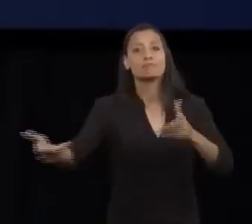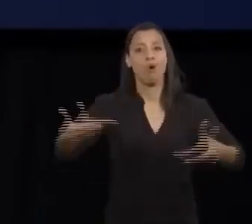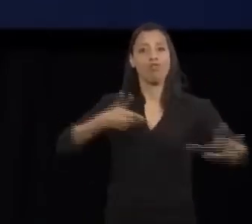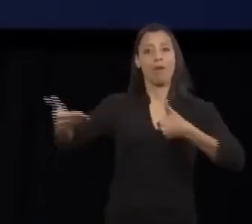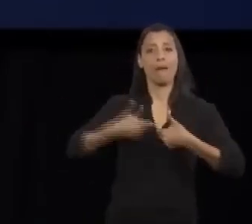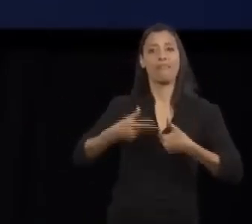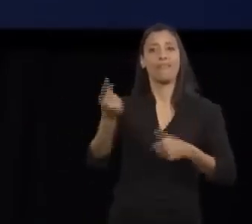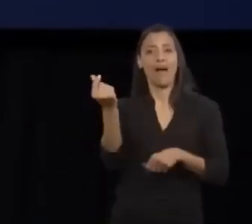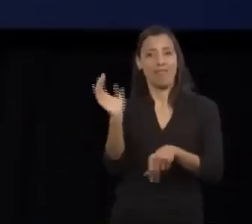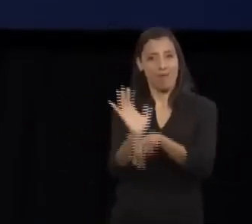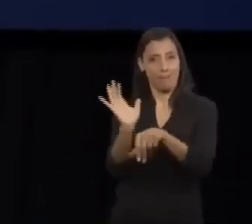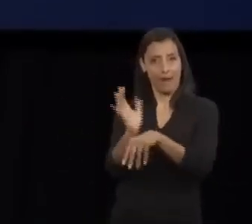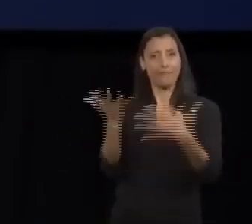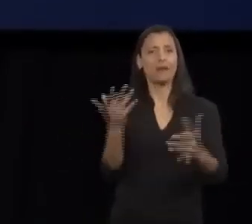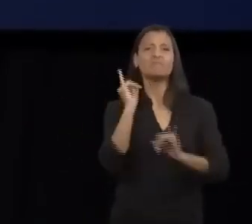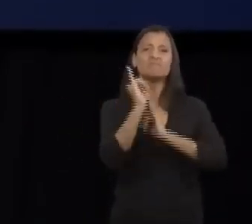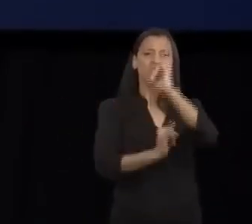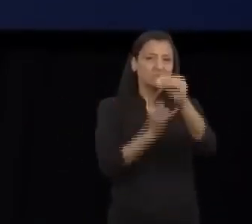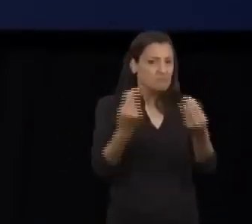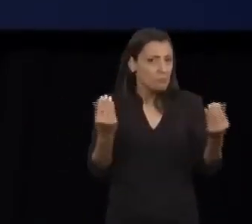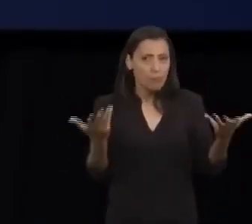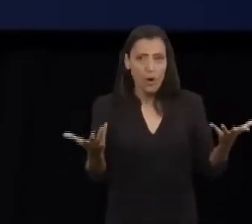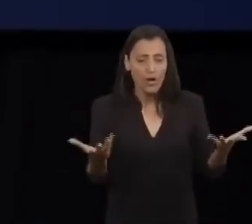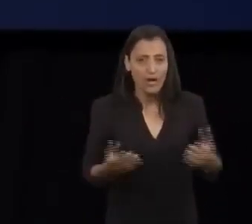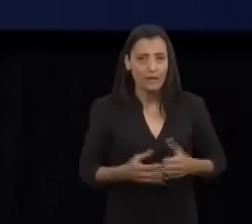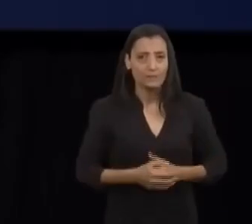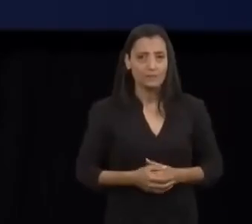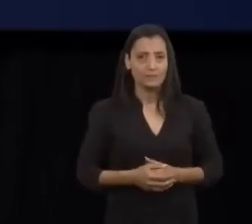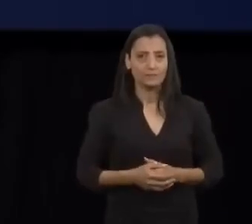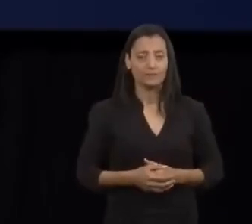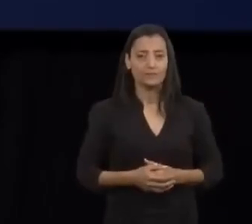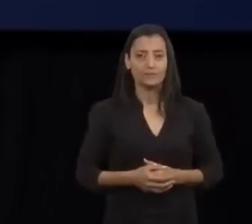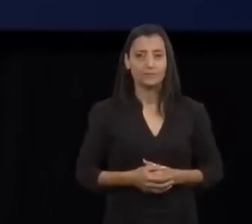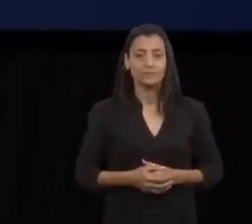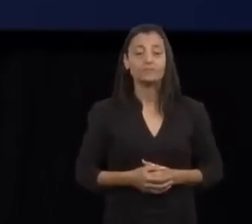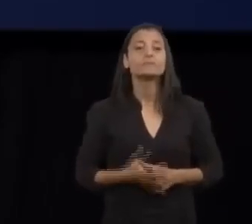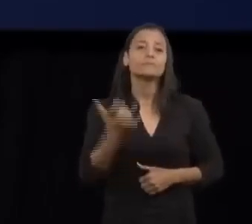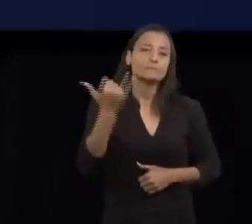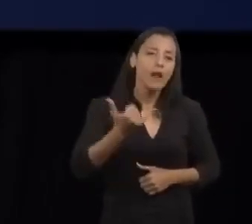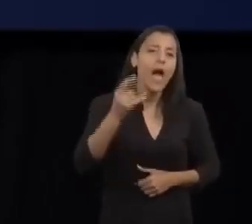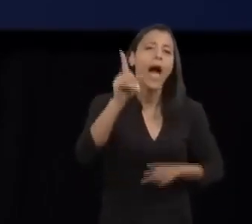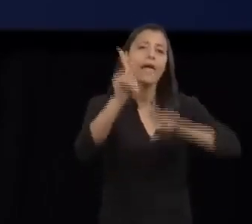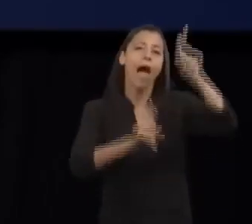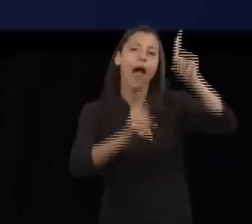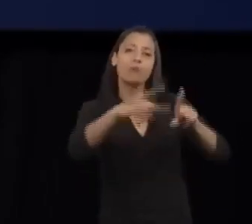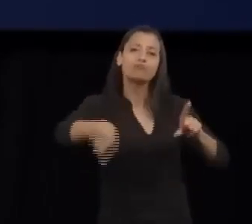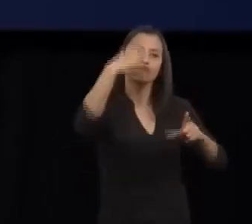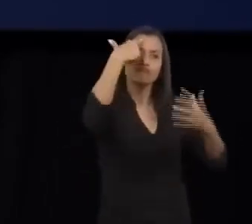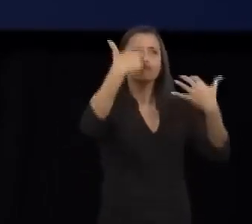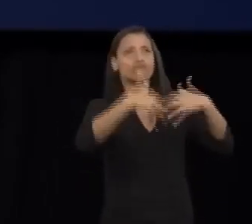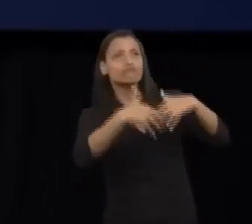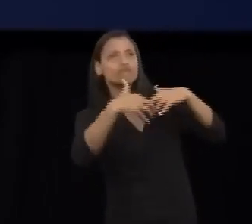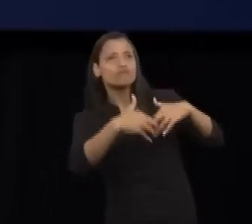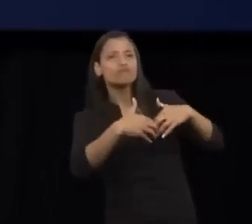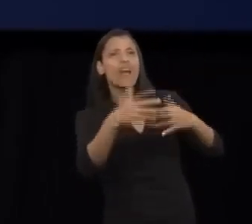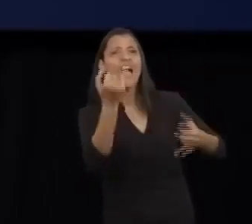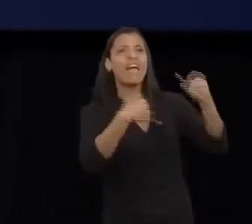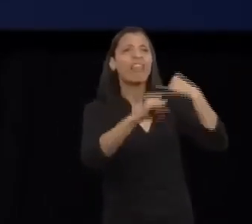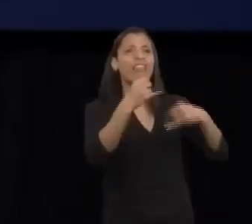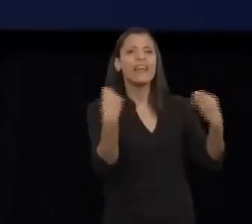I explain this because there are some reflections about what the interest rate is, which are aberrant and which are wrong.